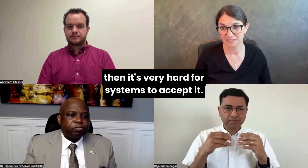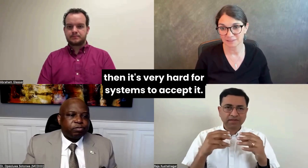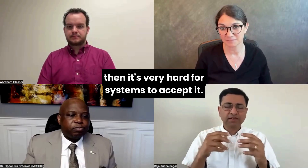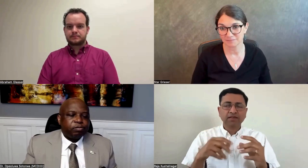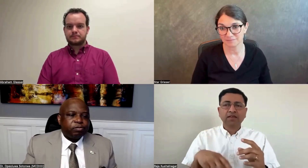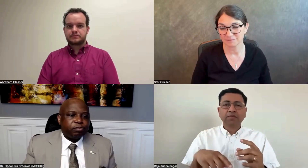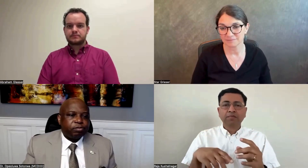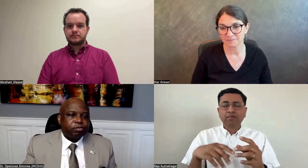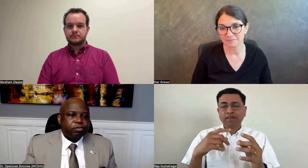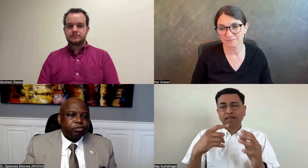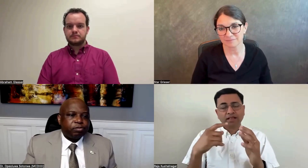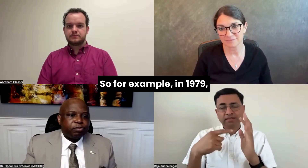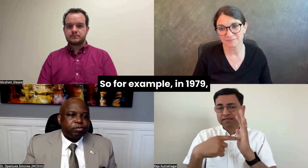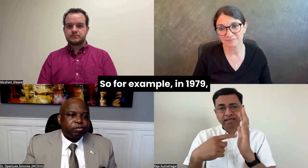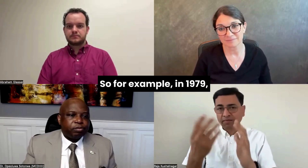So for example, in 1979,